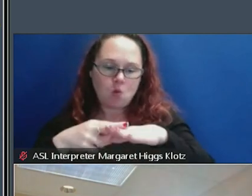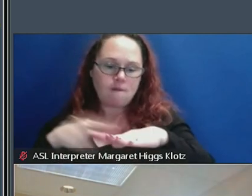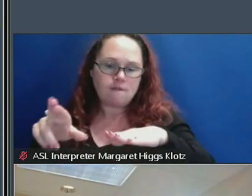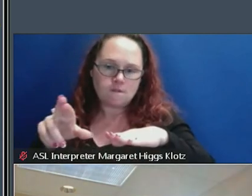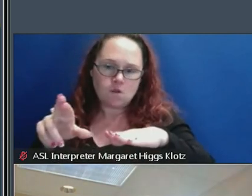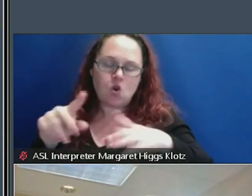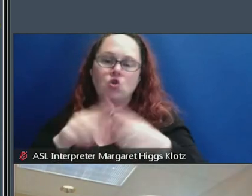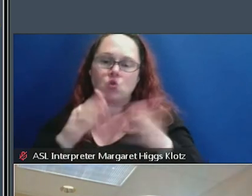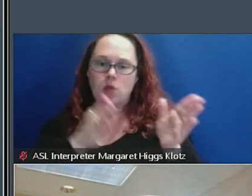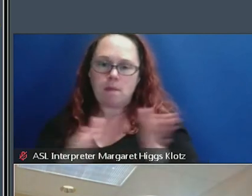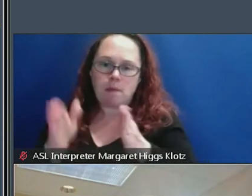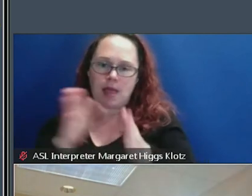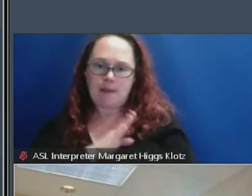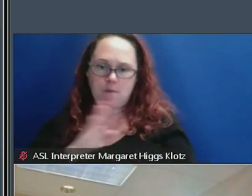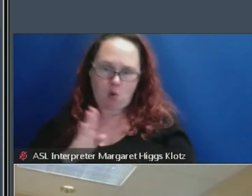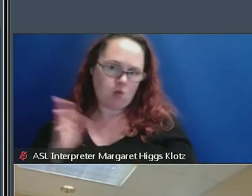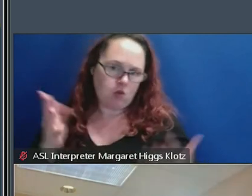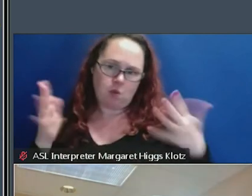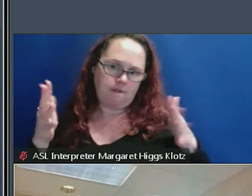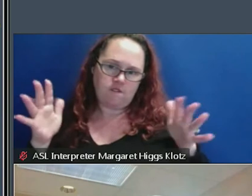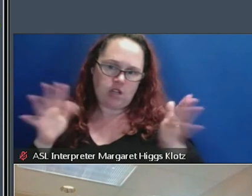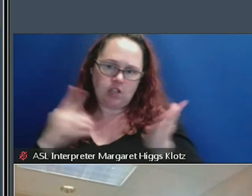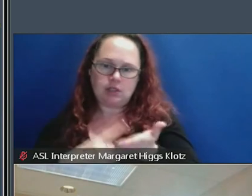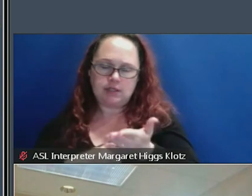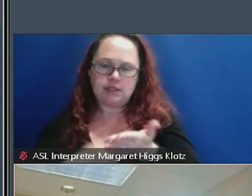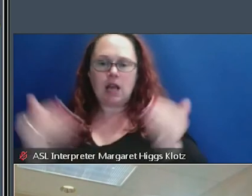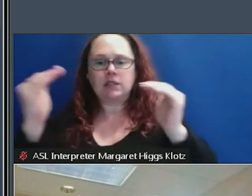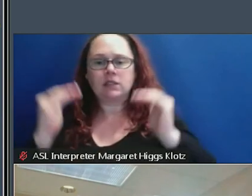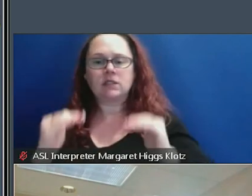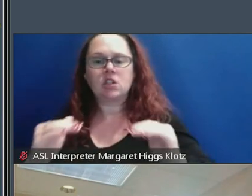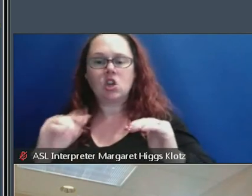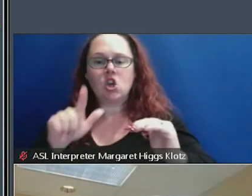board, which we park about 27 to 95 talks about the district